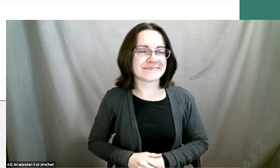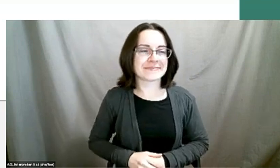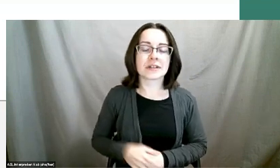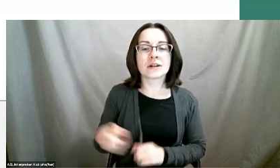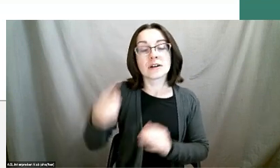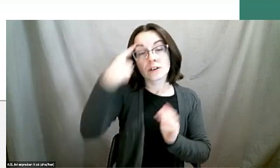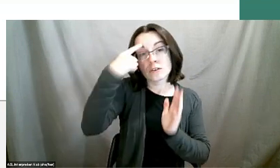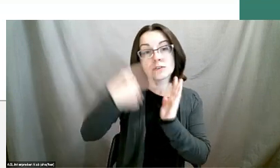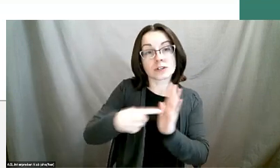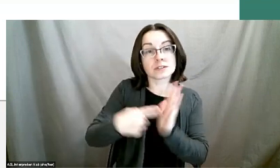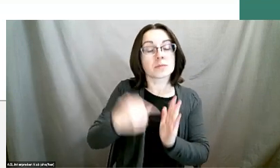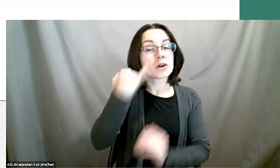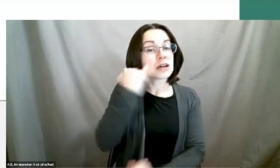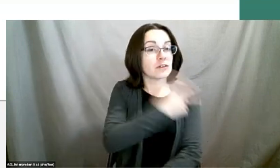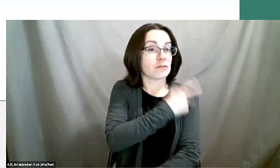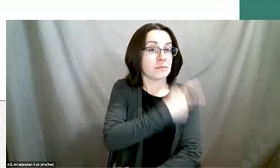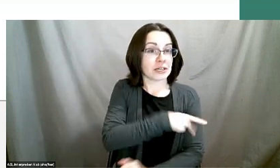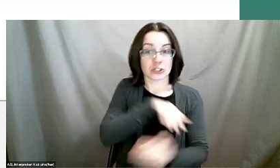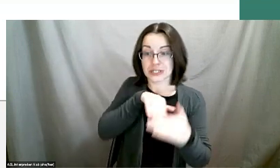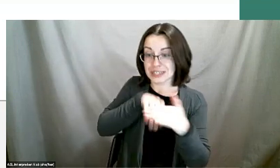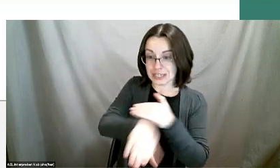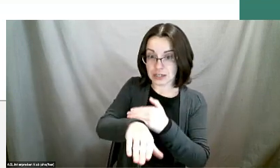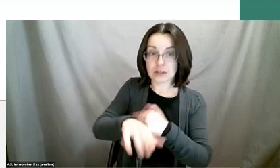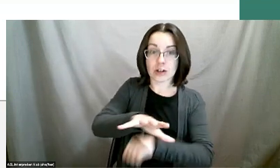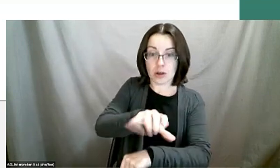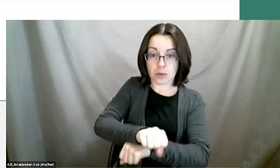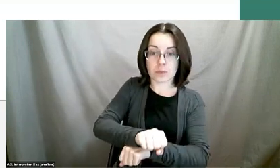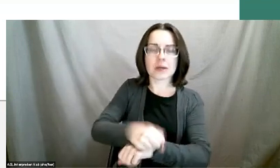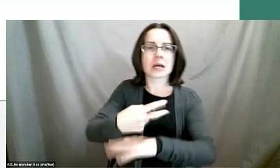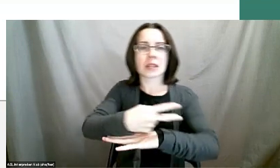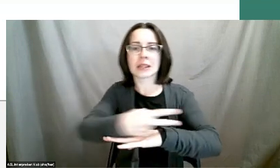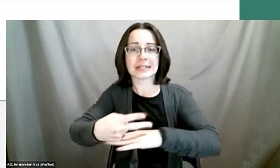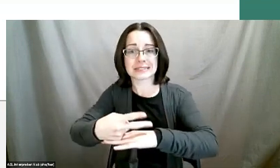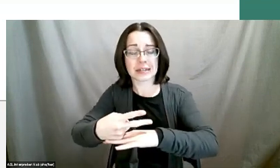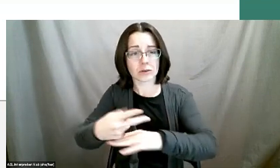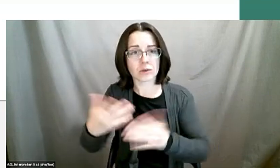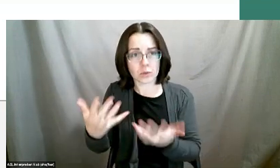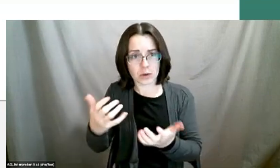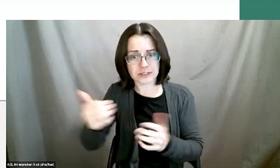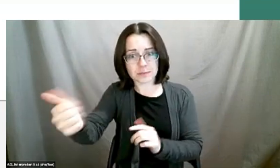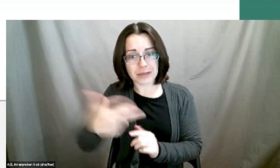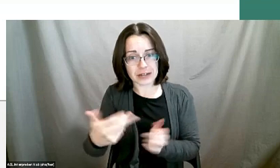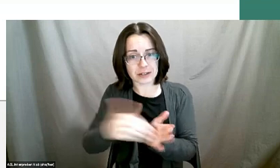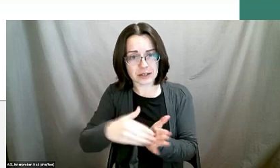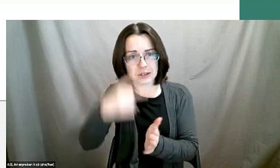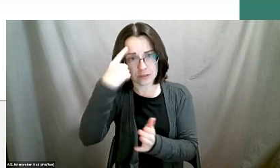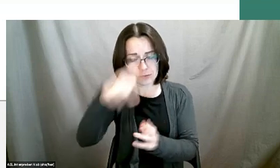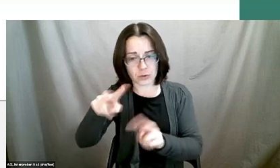comes and just lies down on the table, but then wants to come back another day for the actual exam. Does that mean that the family